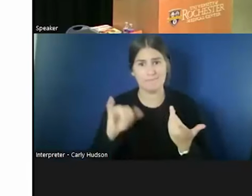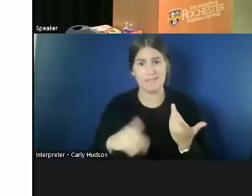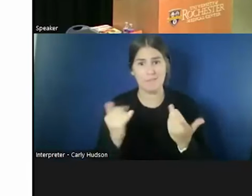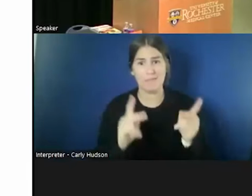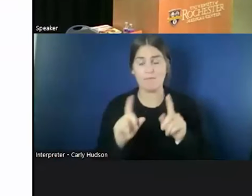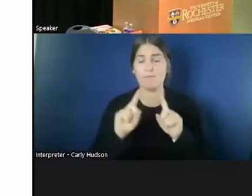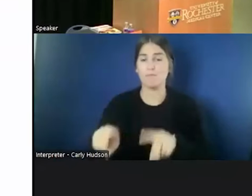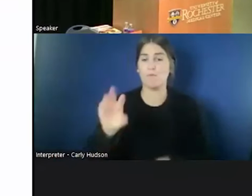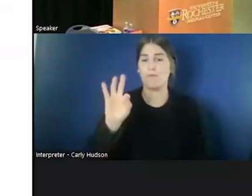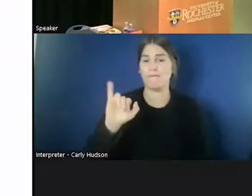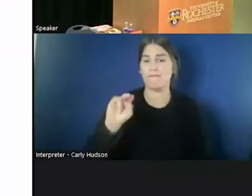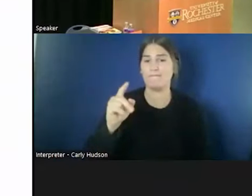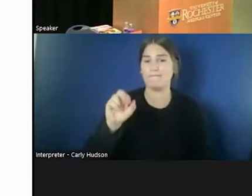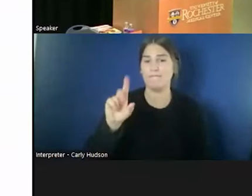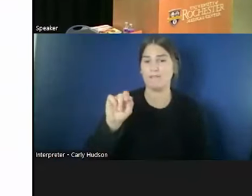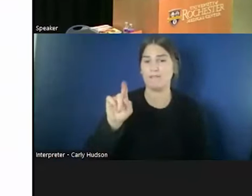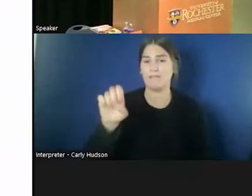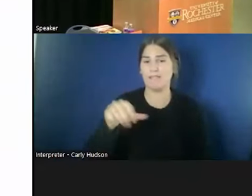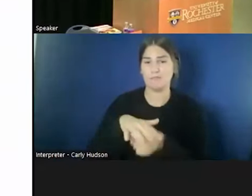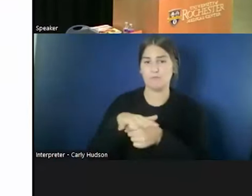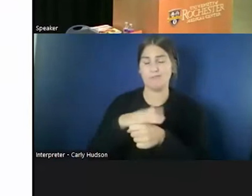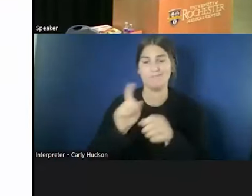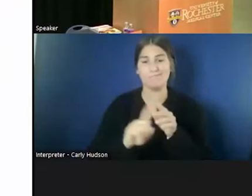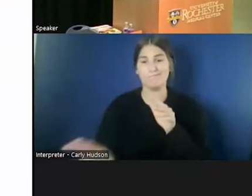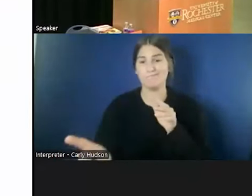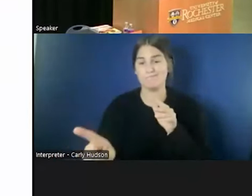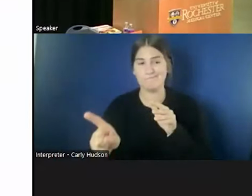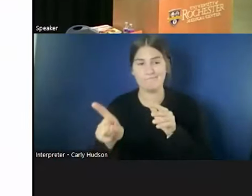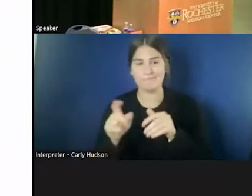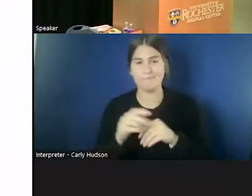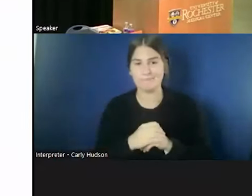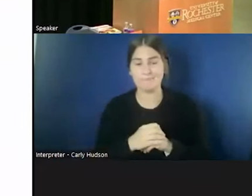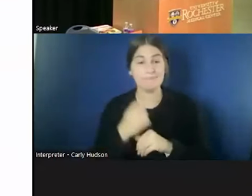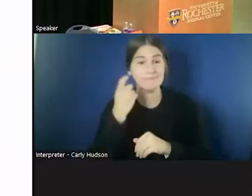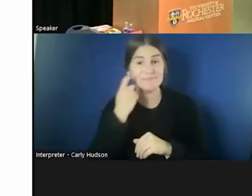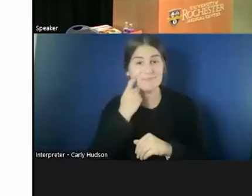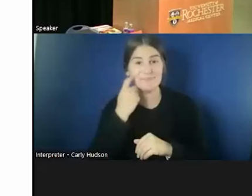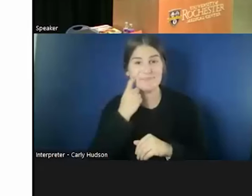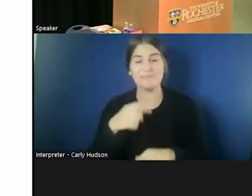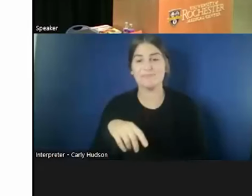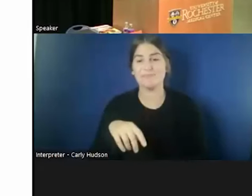escape a lot of the things that they've been going through uh most recently Venezuelan Asylum Seekers